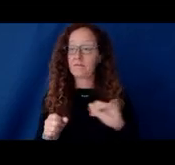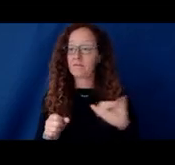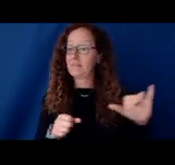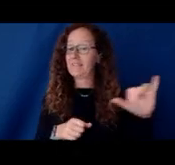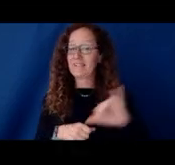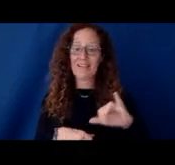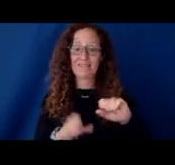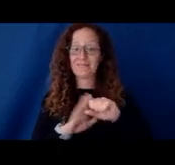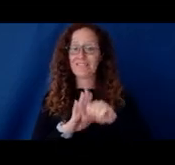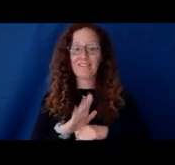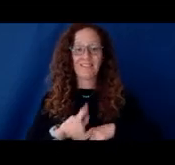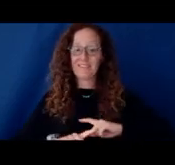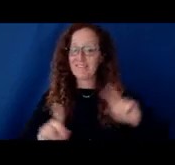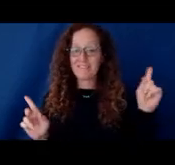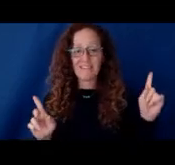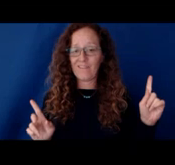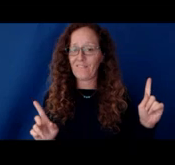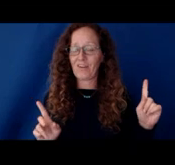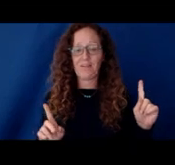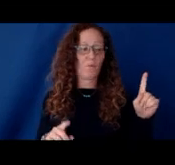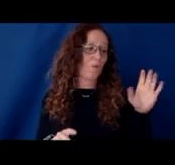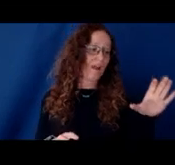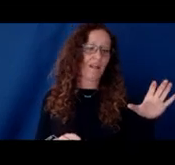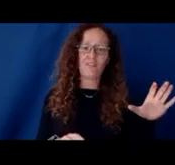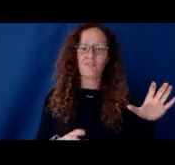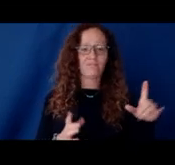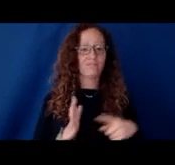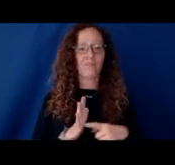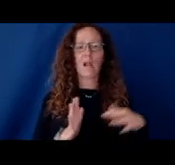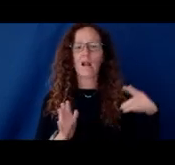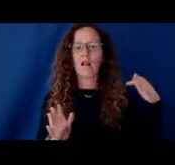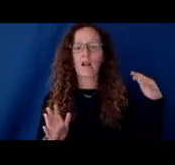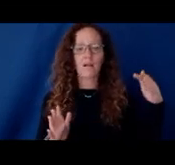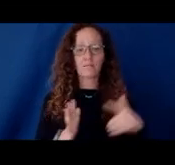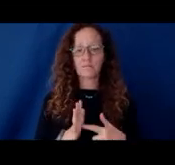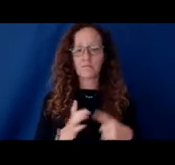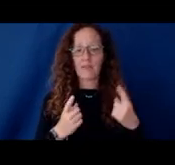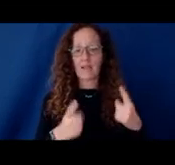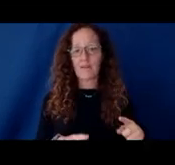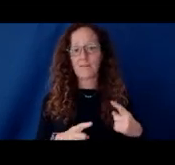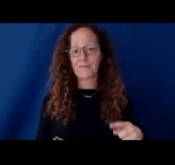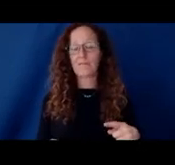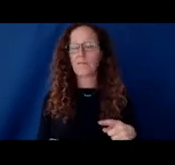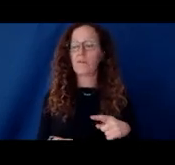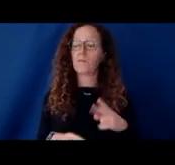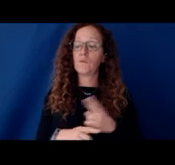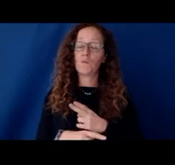those temperatures are fairly rare. So, just using these risk increases, or risk profiles may not,